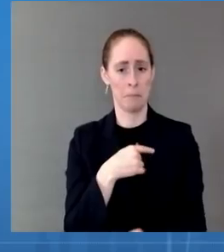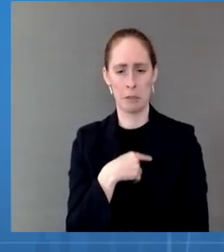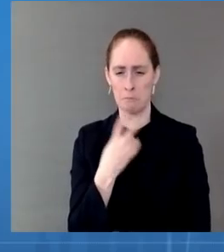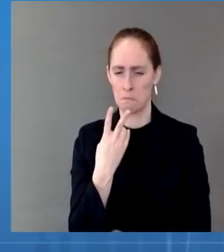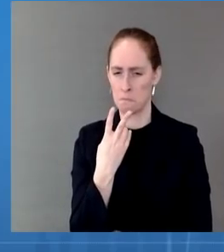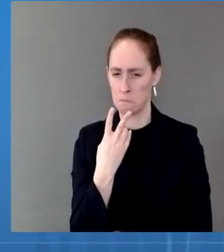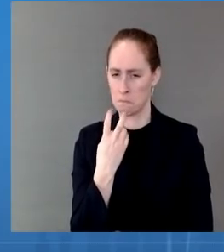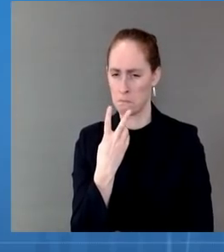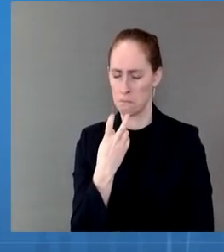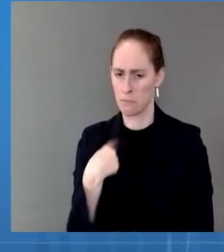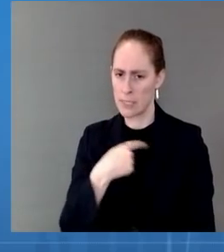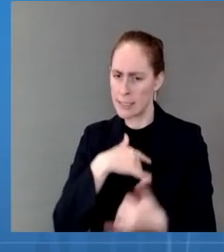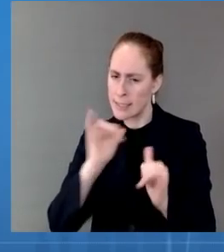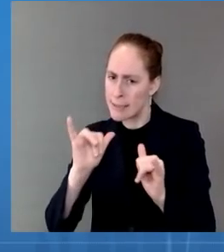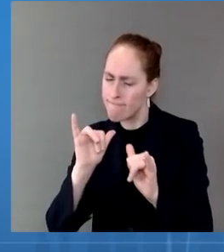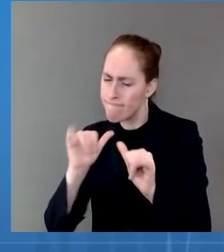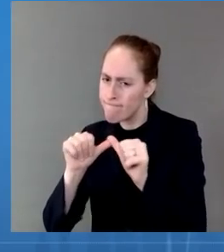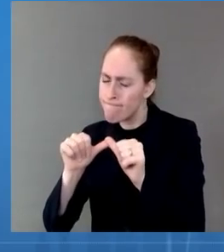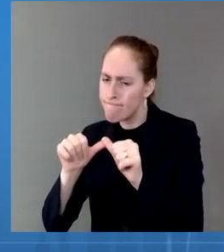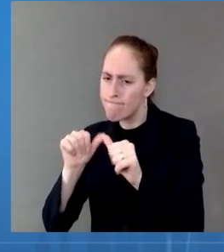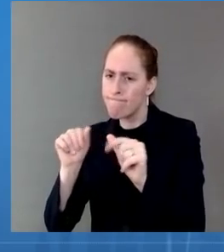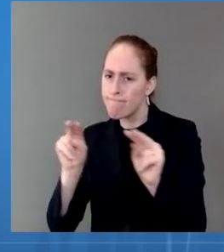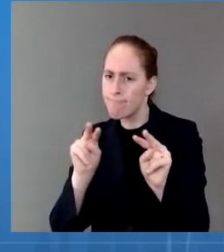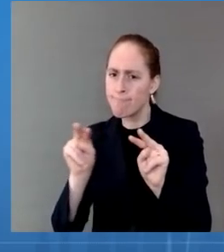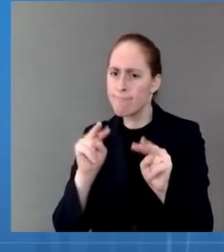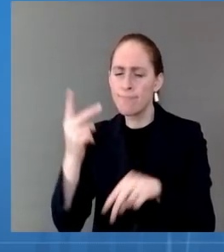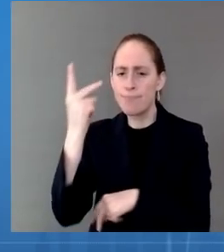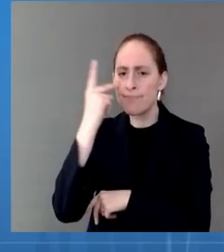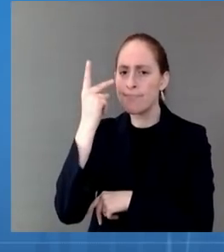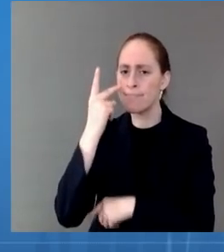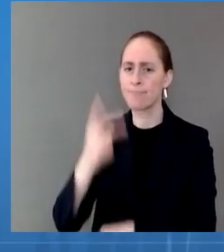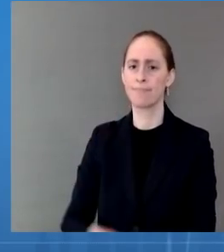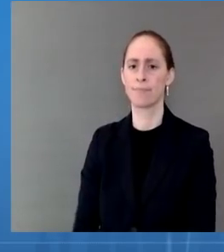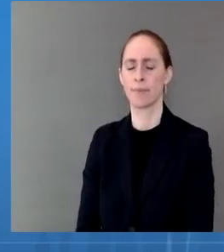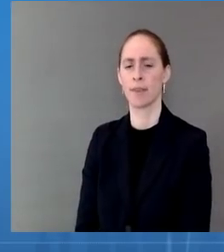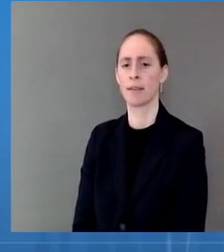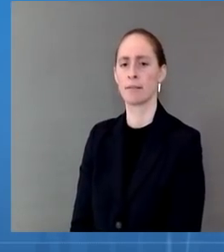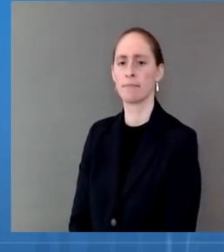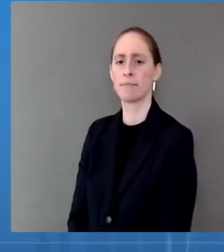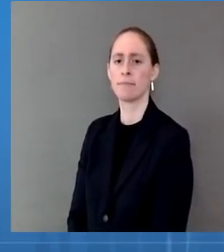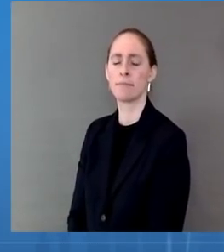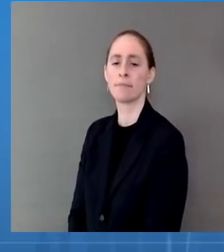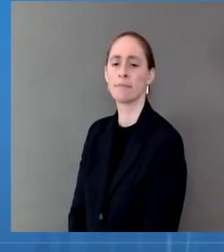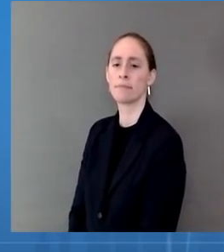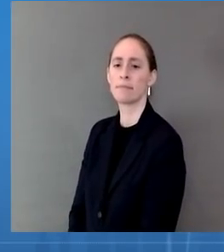Mr. Zients: Dr. Murthy. Dr. Murthy: Thanks, Jeff, and thanks for the question. I am worried about our children,